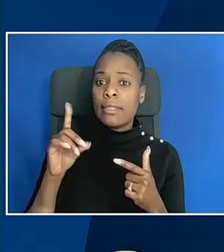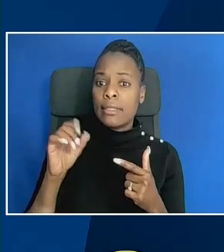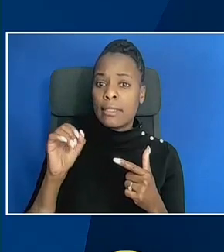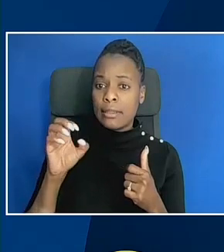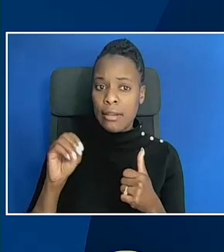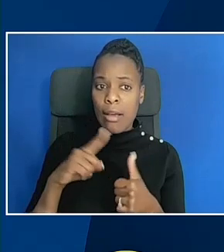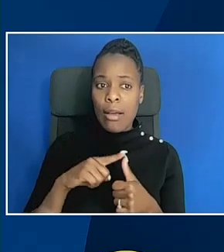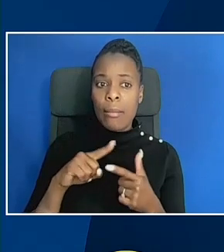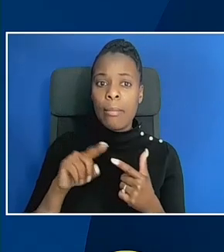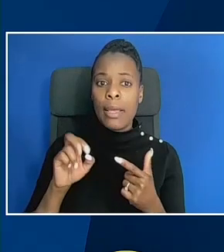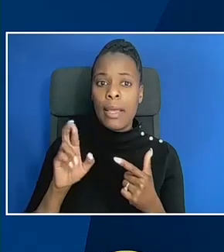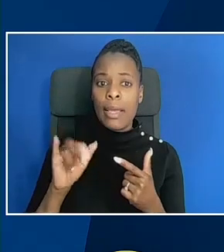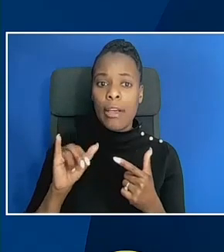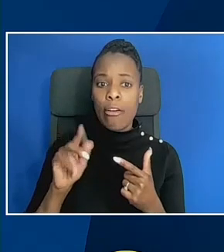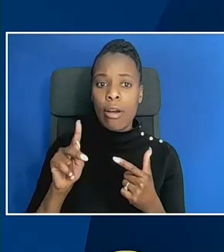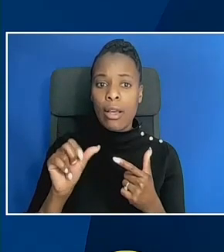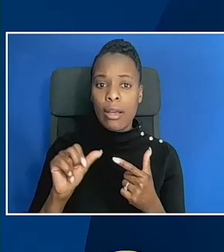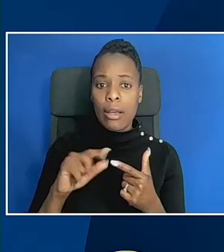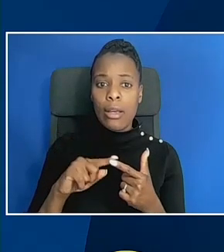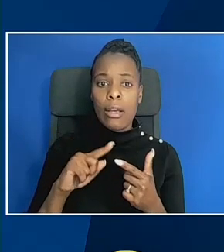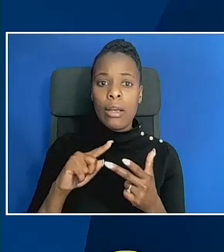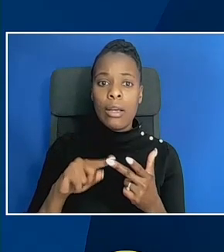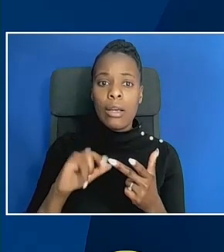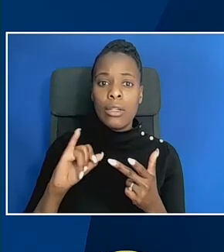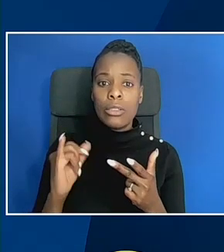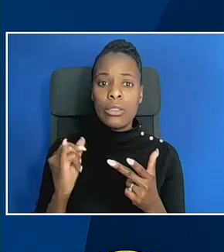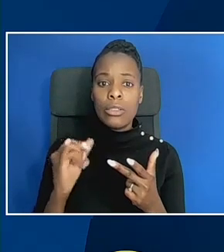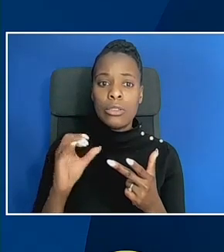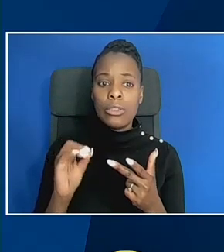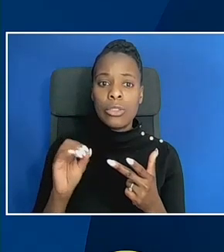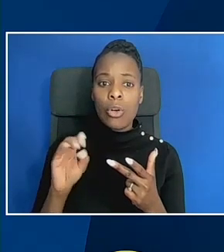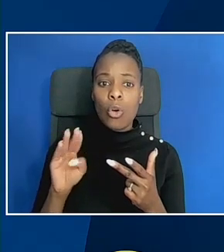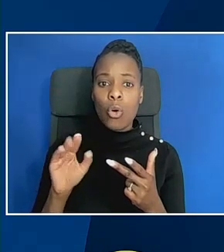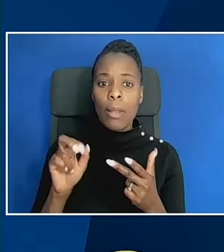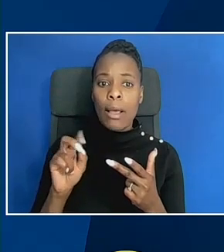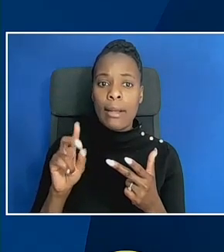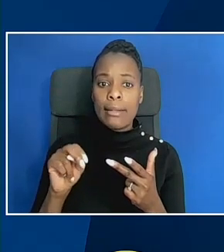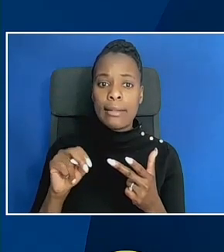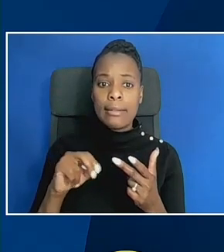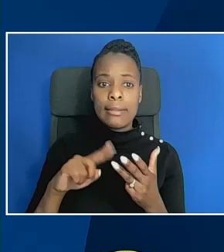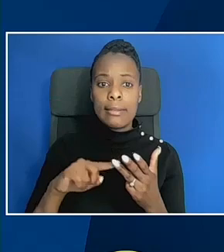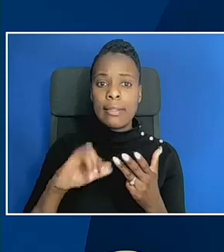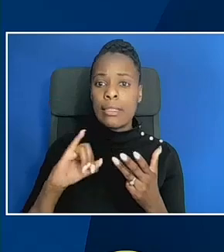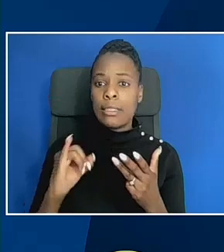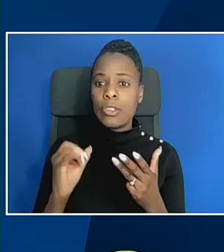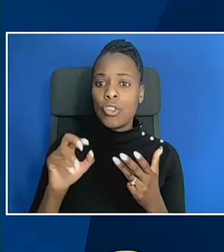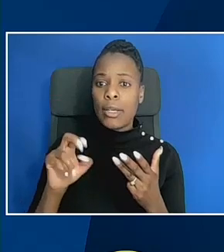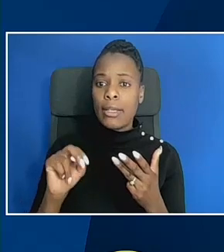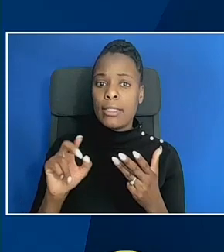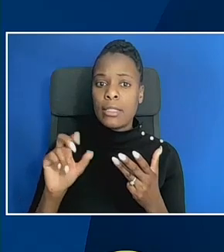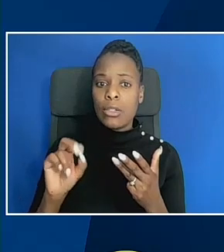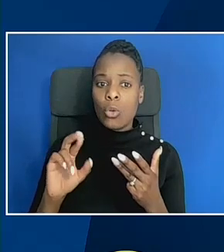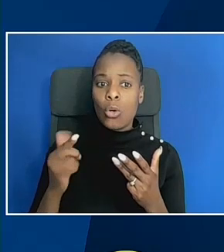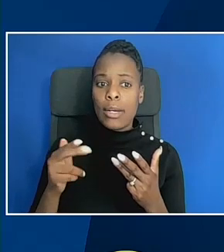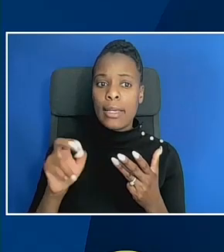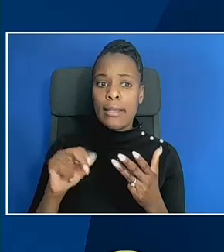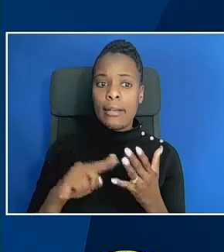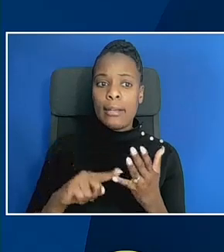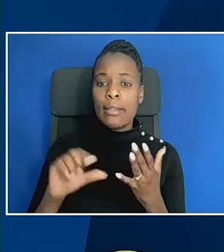Jo Blondin, Jason Lorgan, Scott Dolan, DC